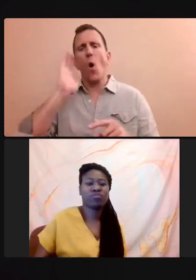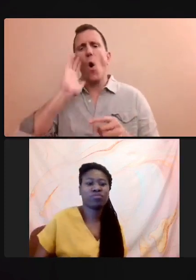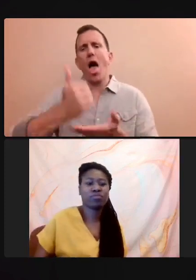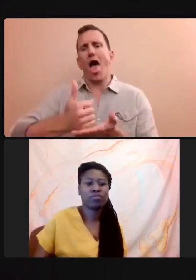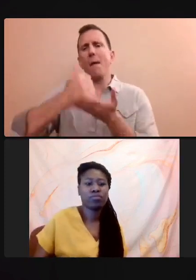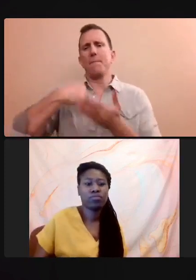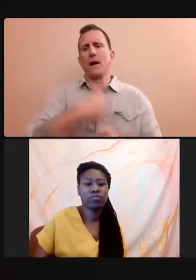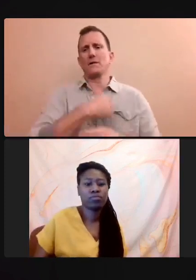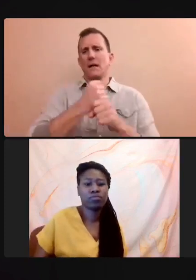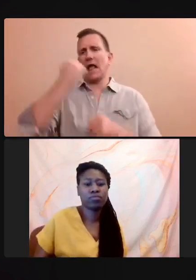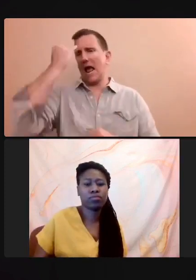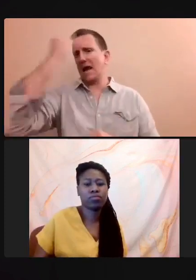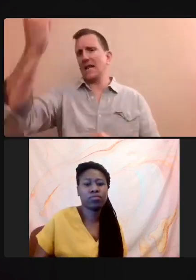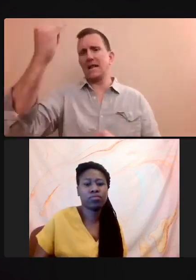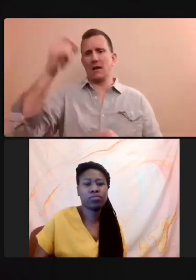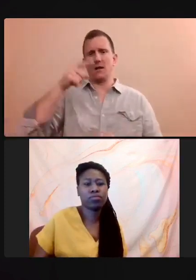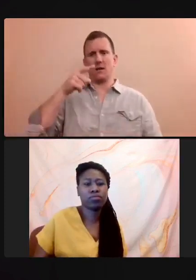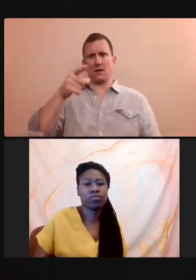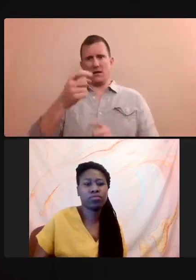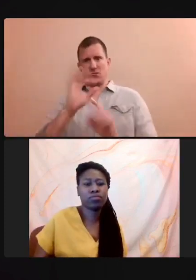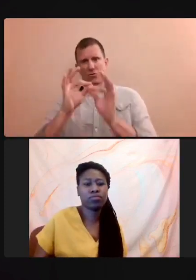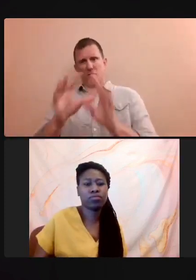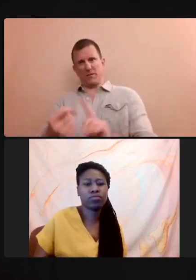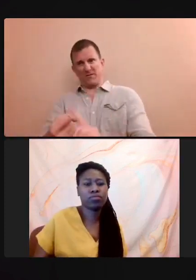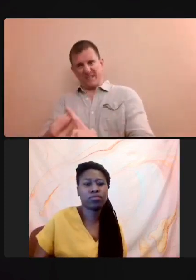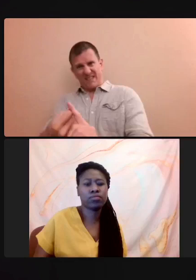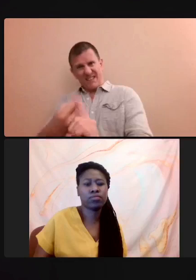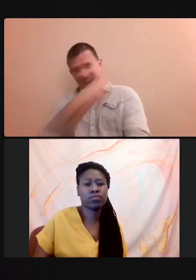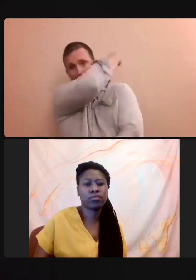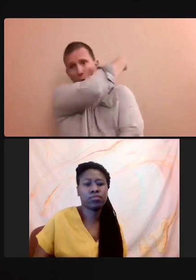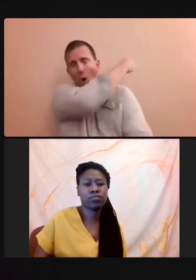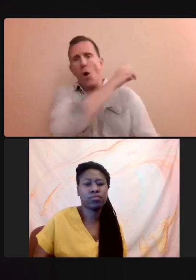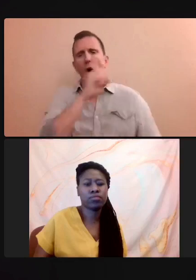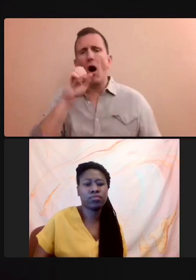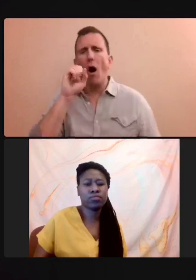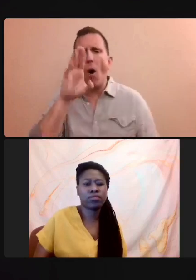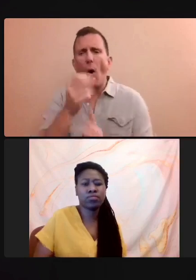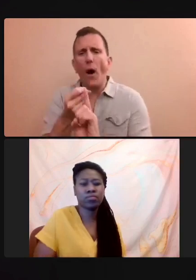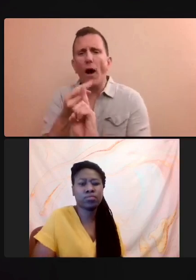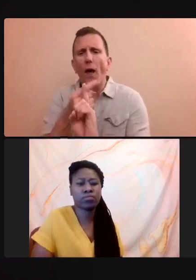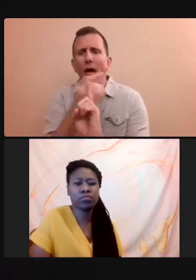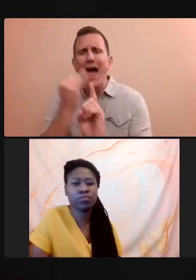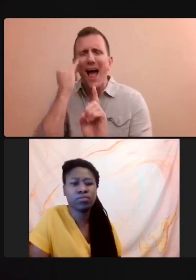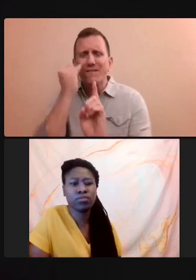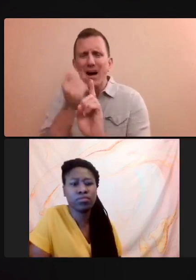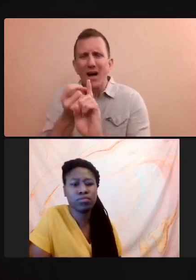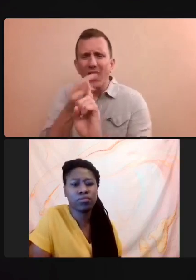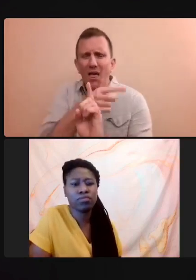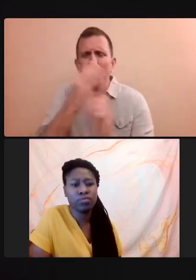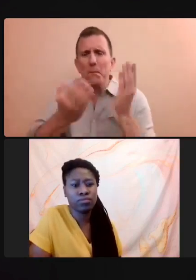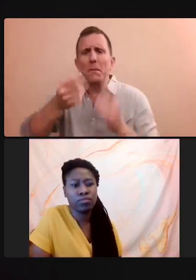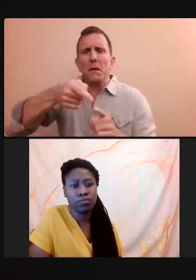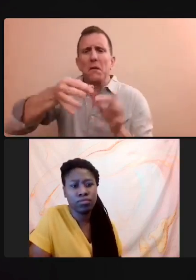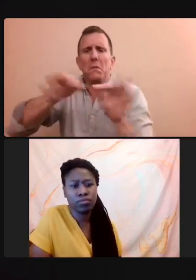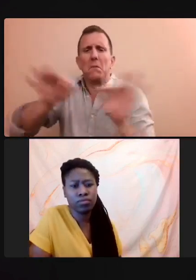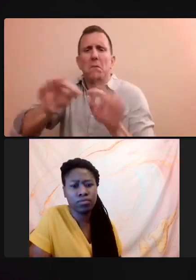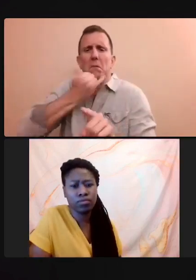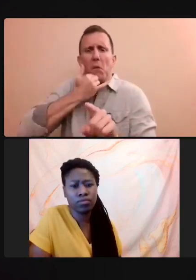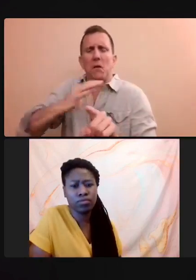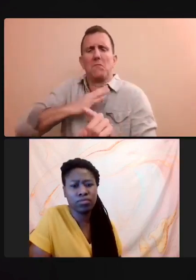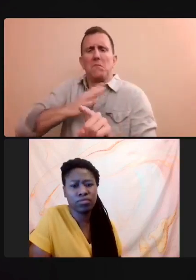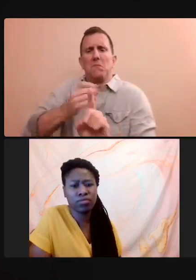different volumes, at different distances, and it learns based on your speech.